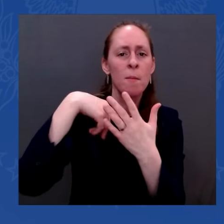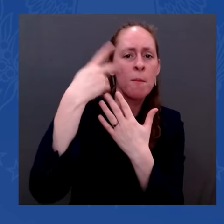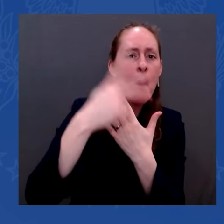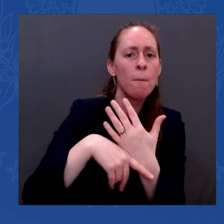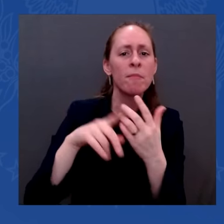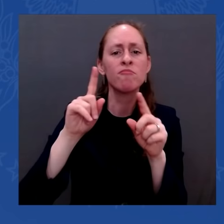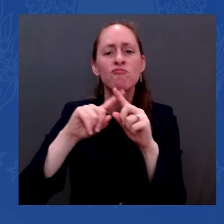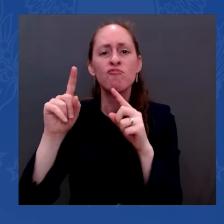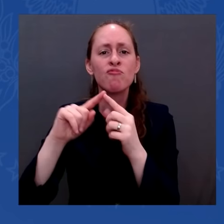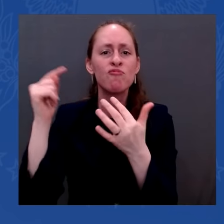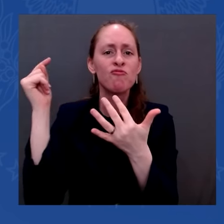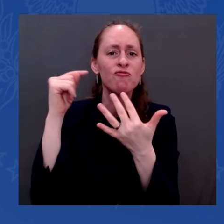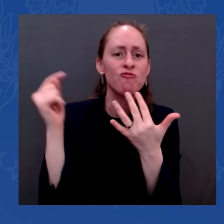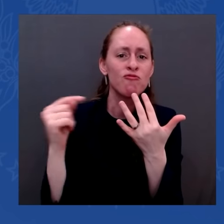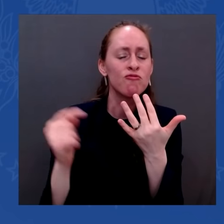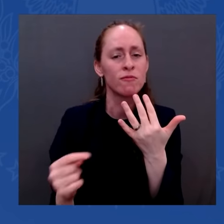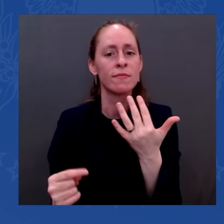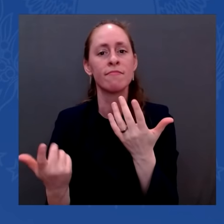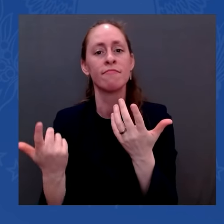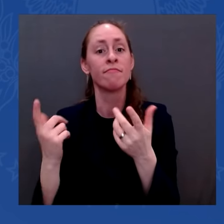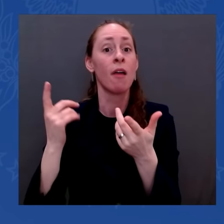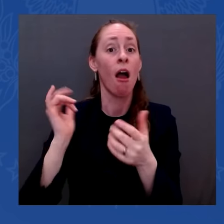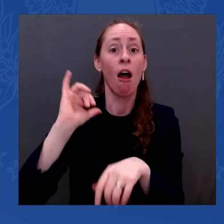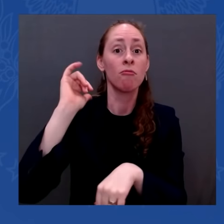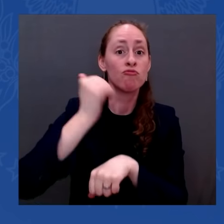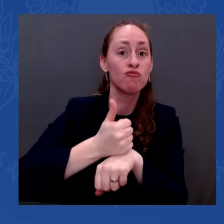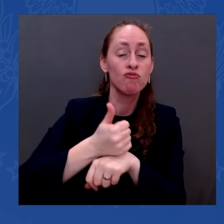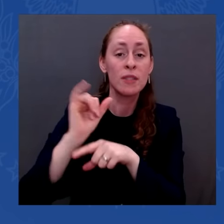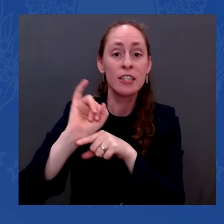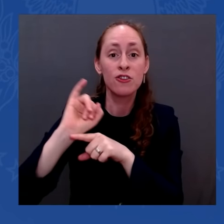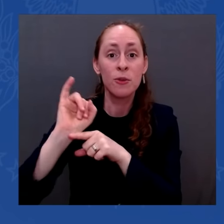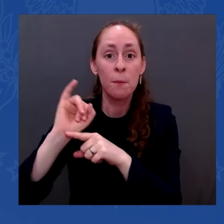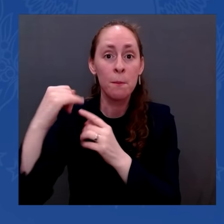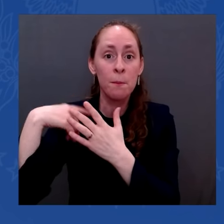and hands-on opportunities at our site --